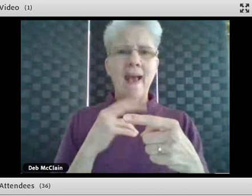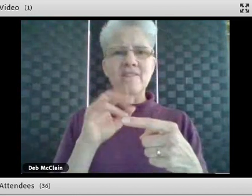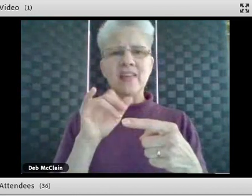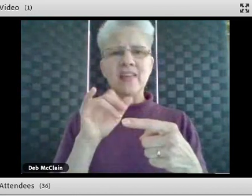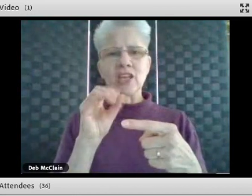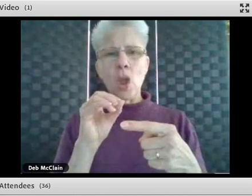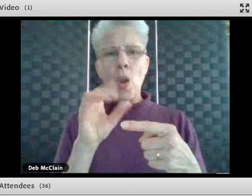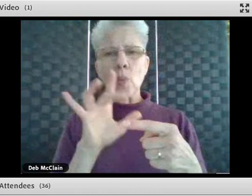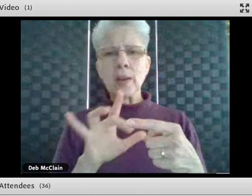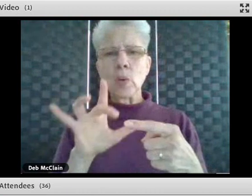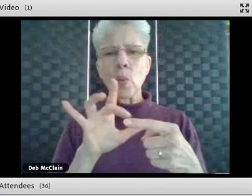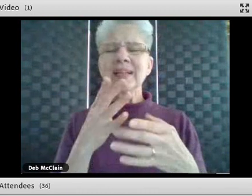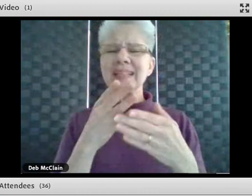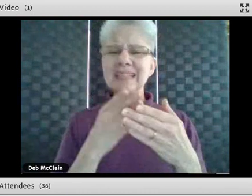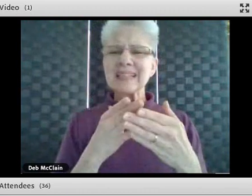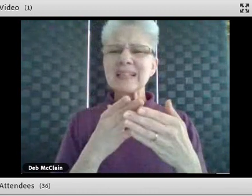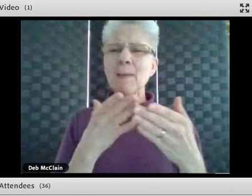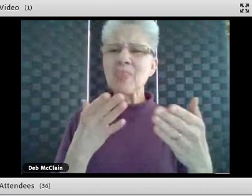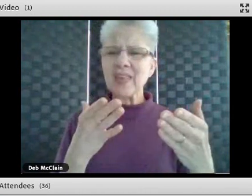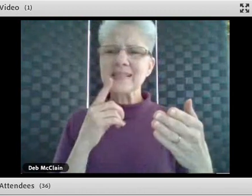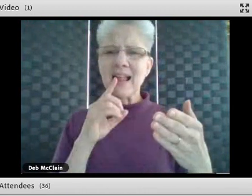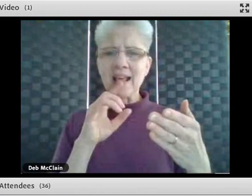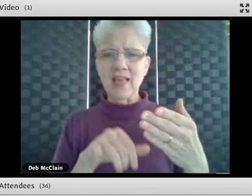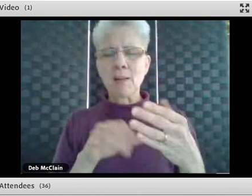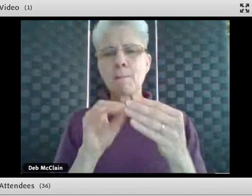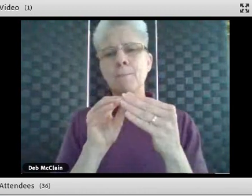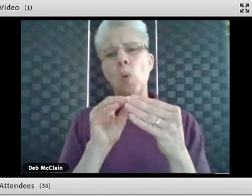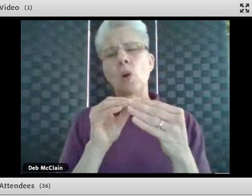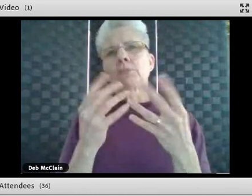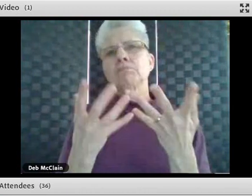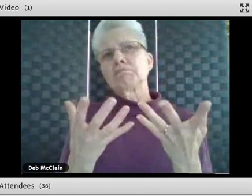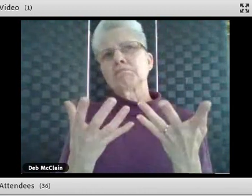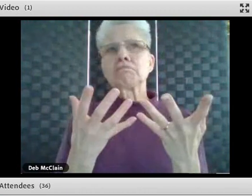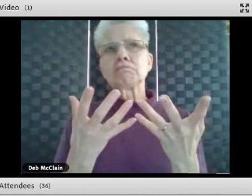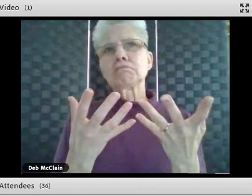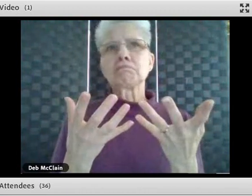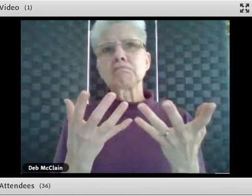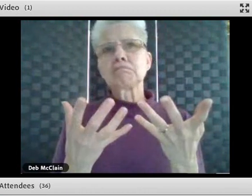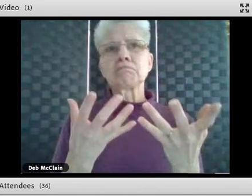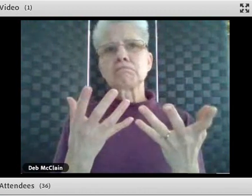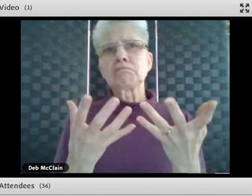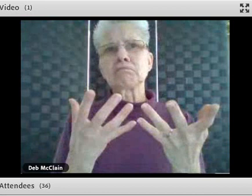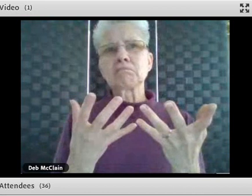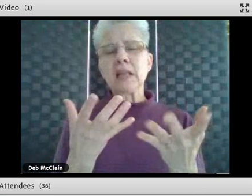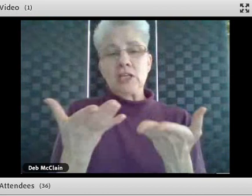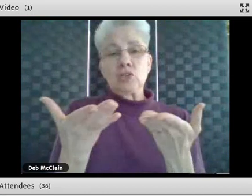and some of those may be more -- may serve the patron better